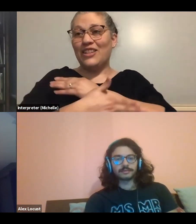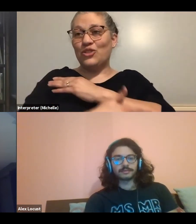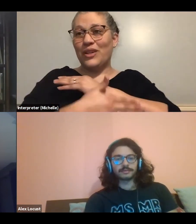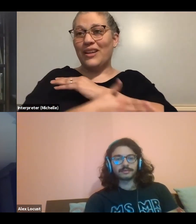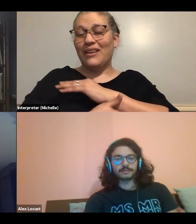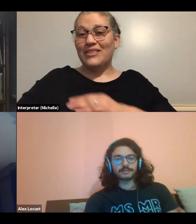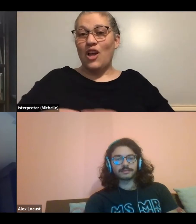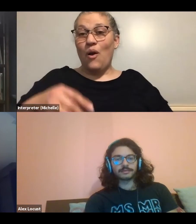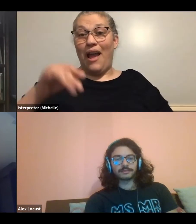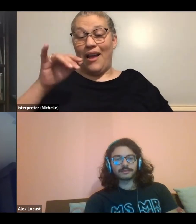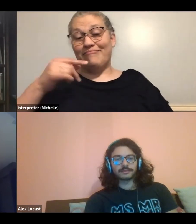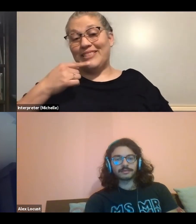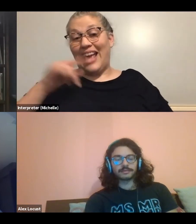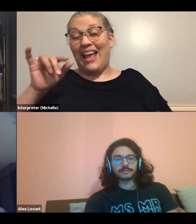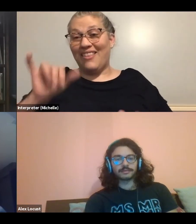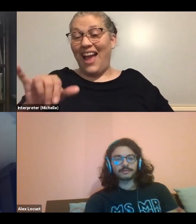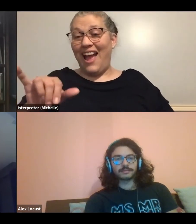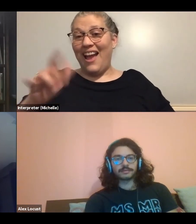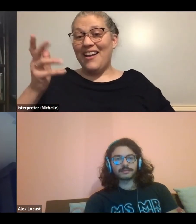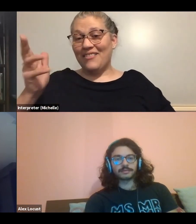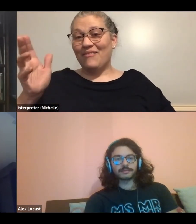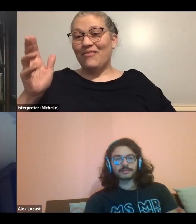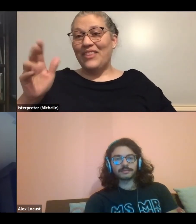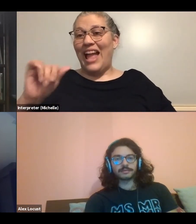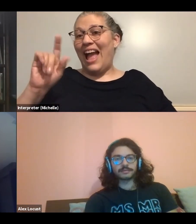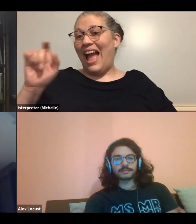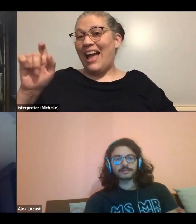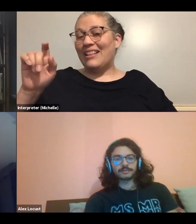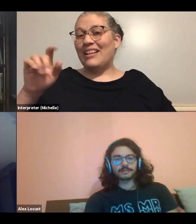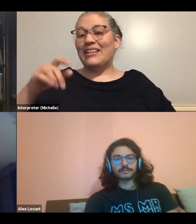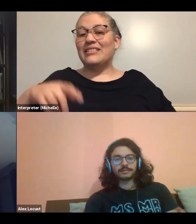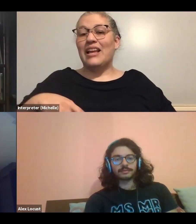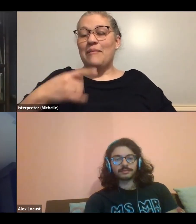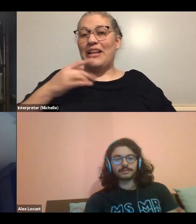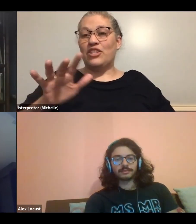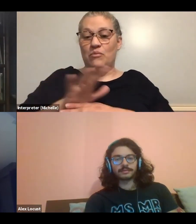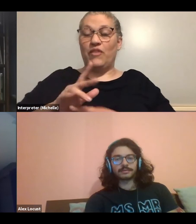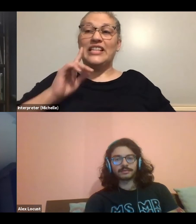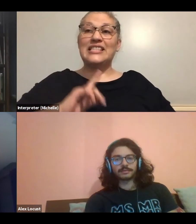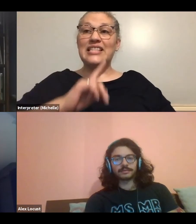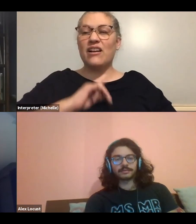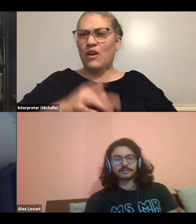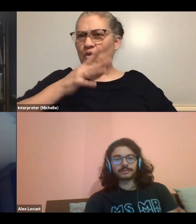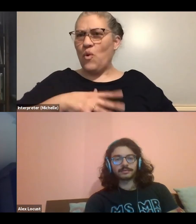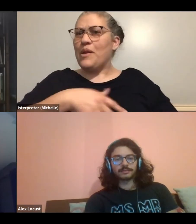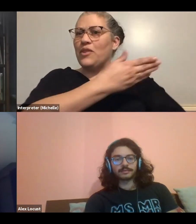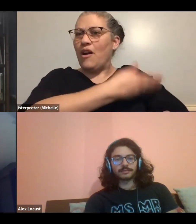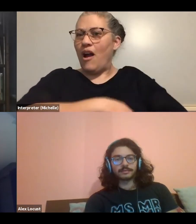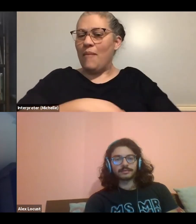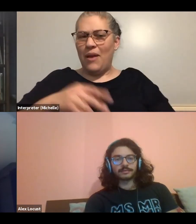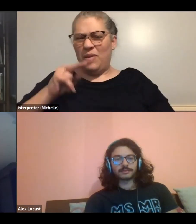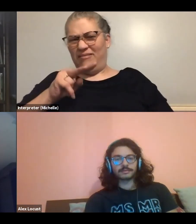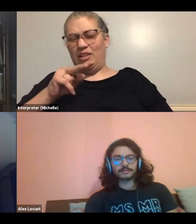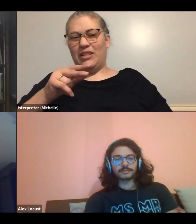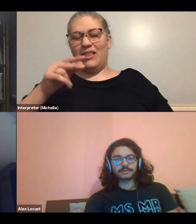Matthew Alaniz: And we all have stories to tell on a human level and not just in just as my disablity and just define me, you know 100% it's a part of who I am.